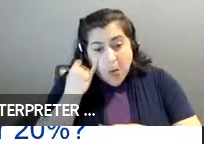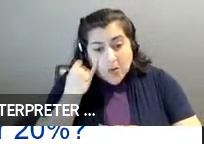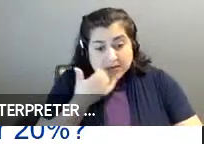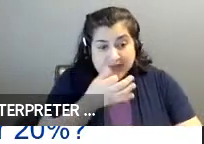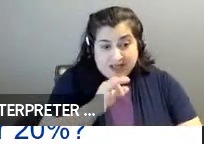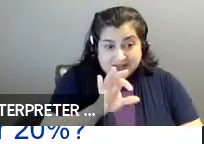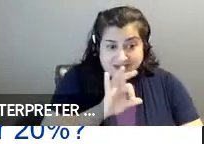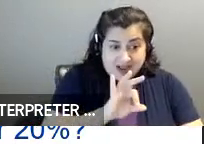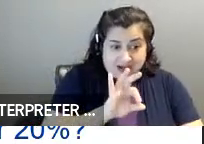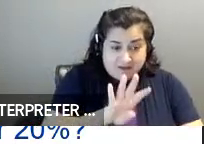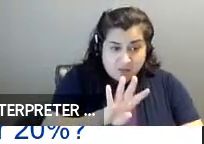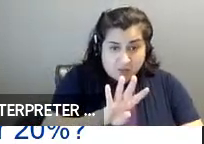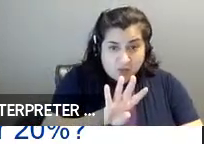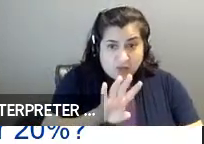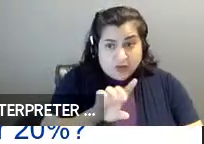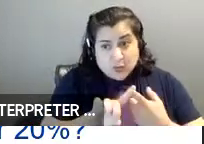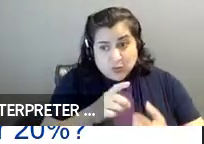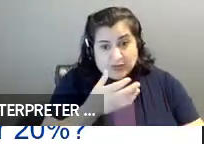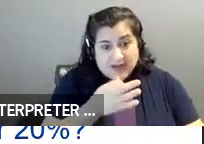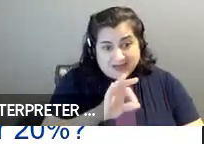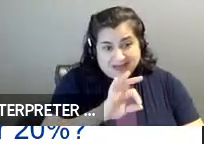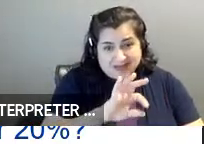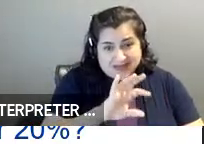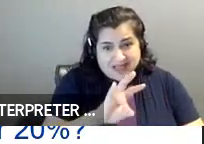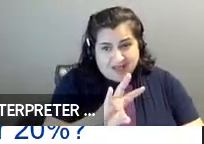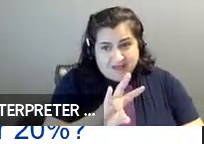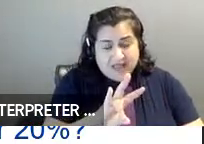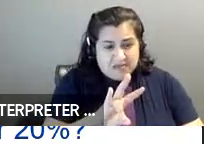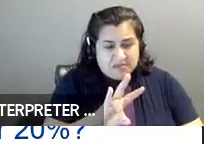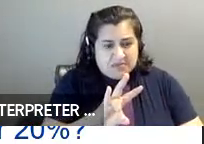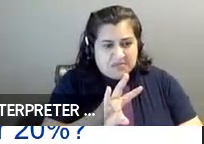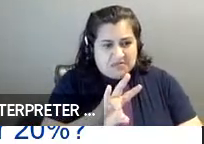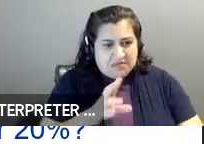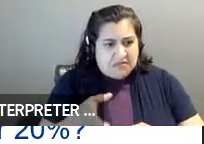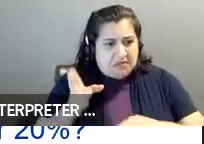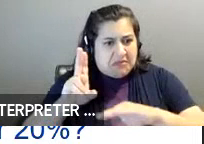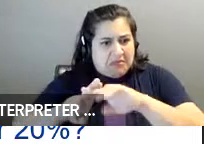What if it has increased by 10%, or what if it has increased by 20%?